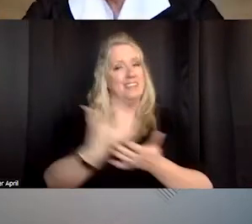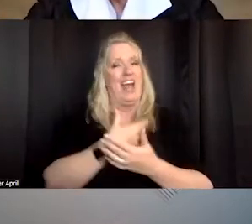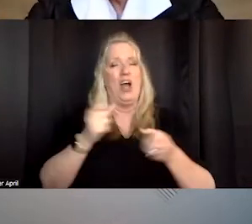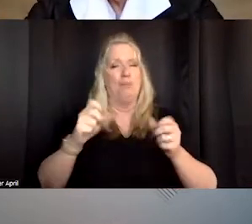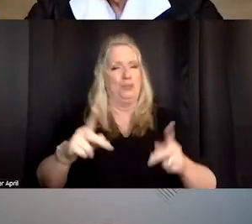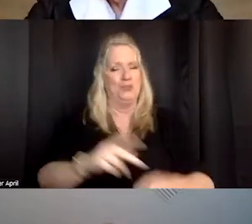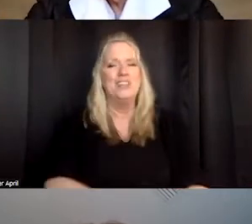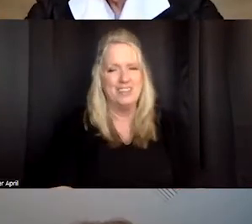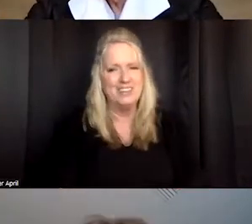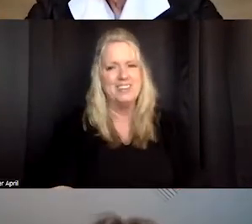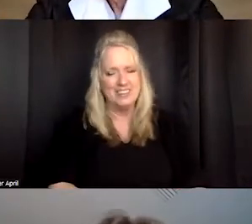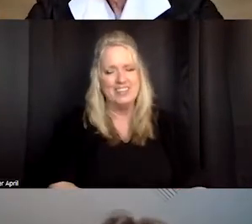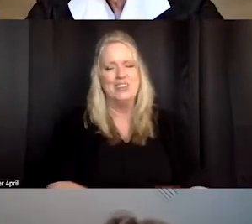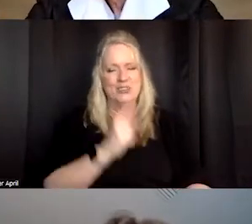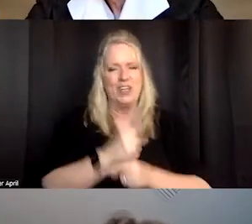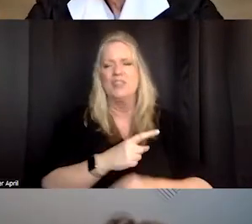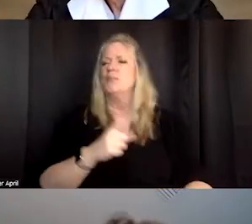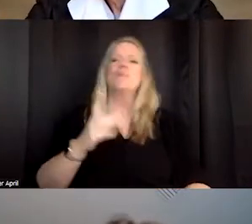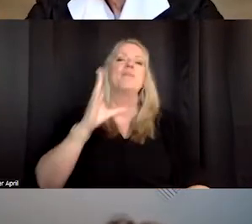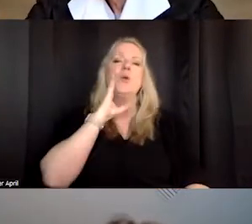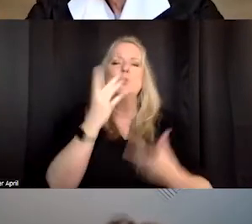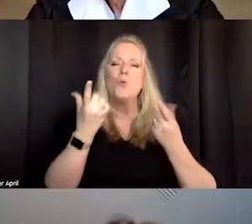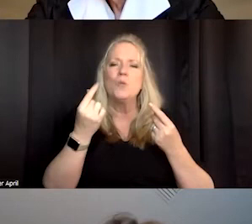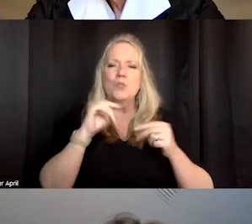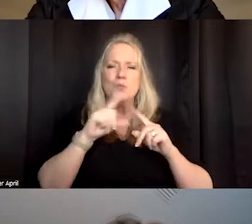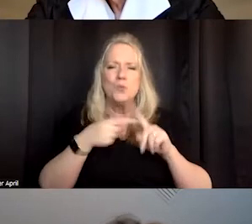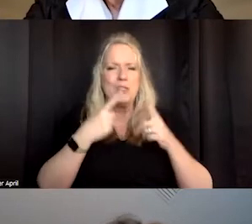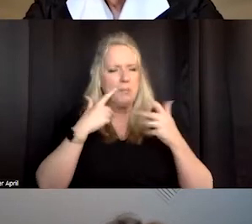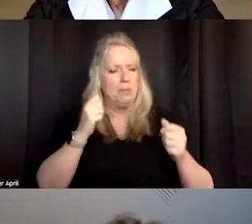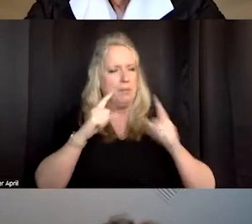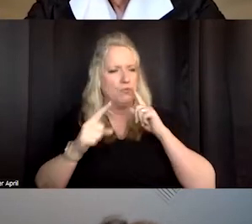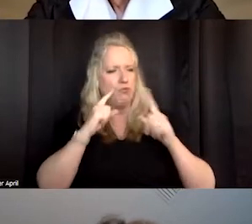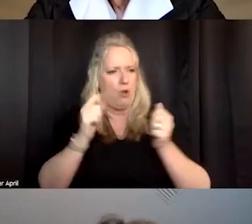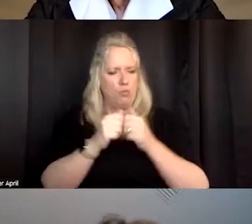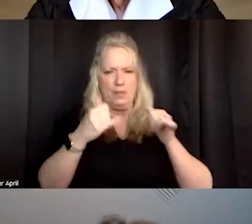WHAT DO YOU DO IN INSTANCES WHERE YOU MAY BE TALKING TO AN INDIVIDUAL THAT IS, UNCERTAIN